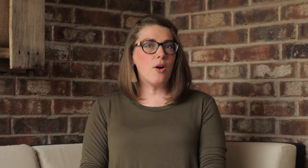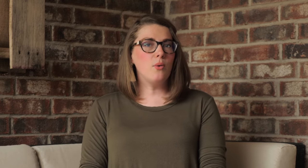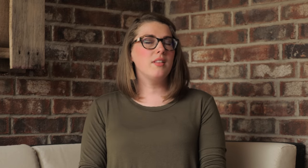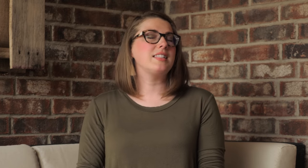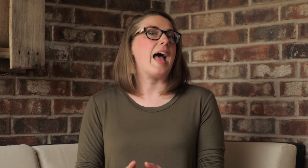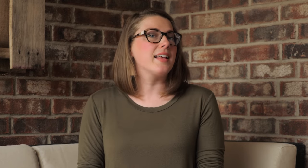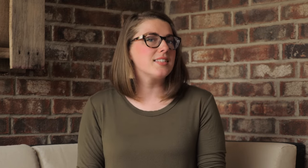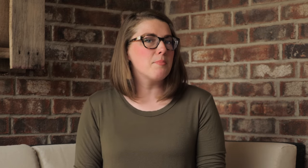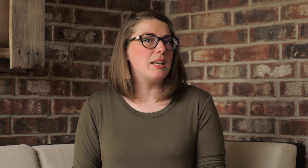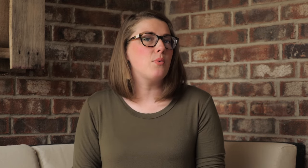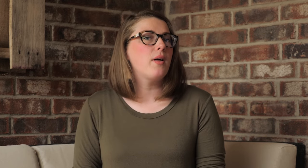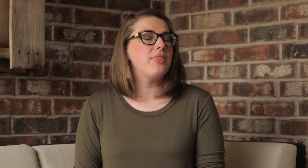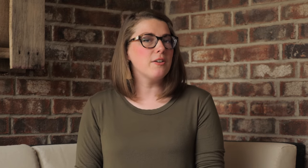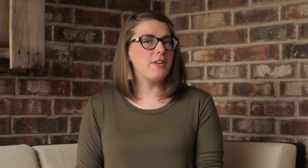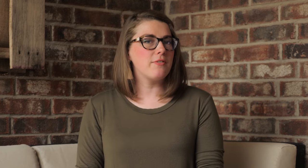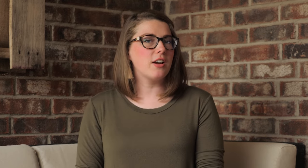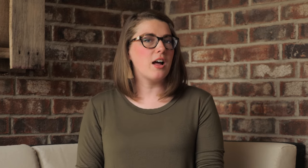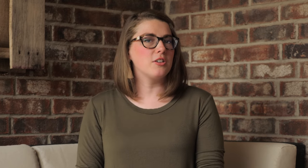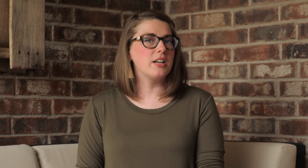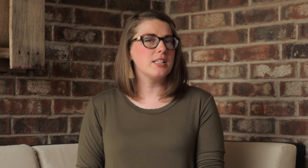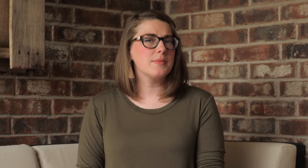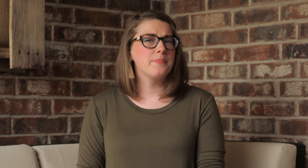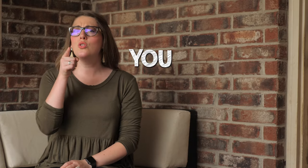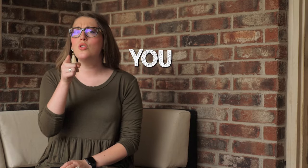Now lets ask somebody what their favorite is.